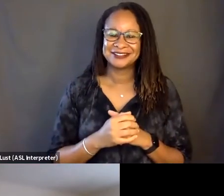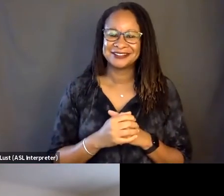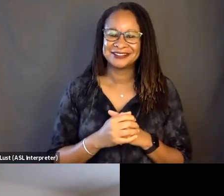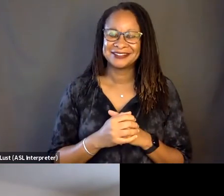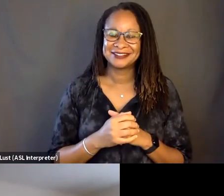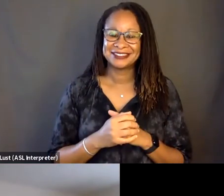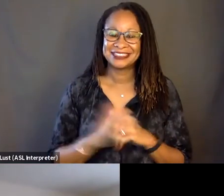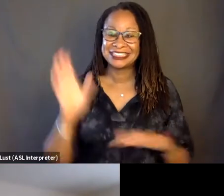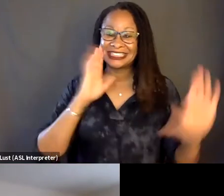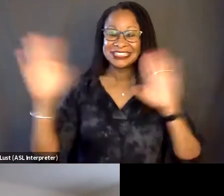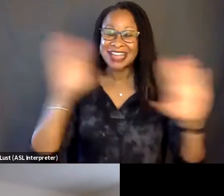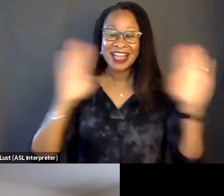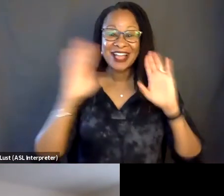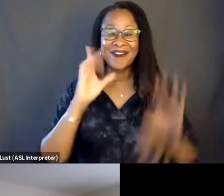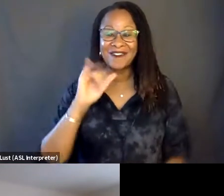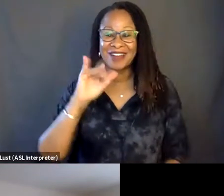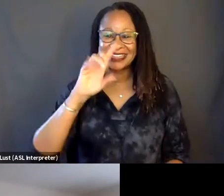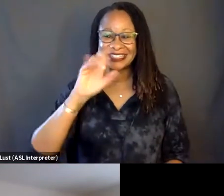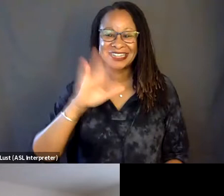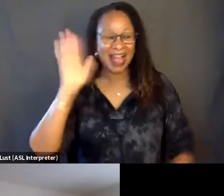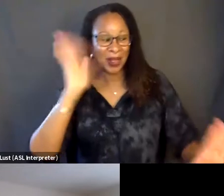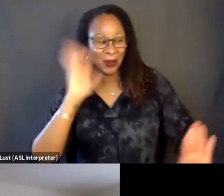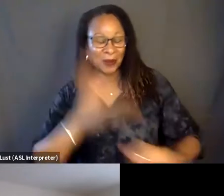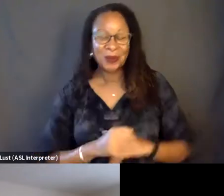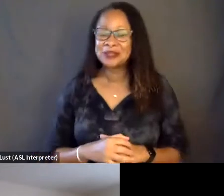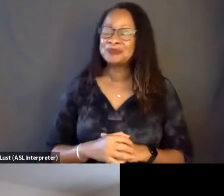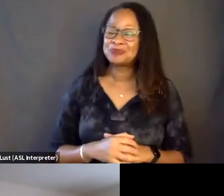Hello, Cassidy. Hello. So are we all set here?